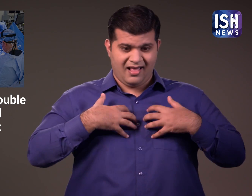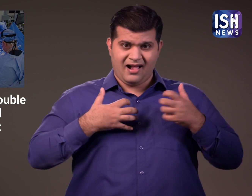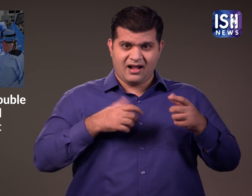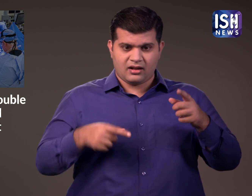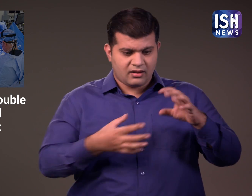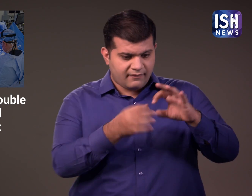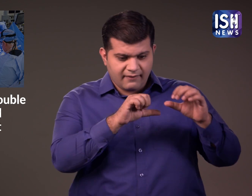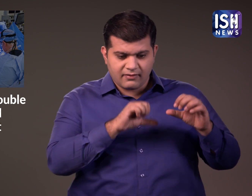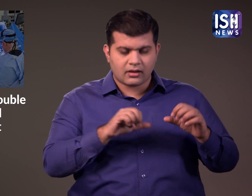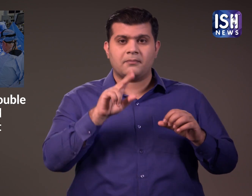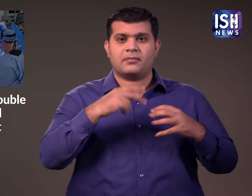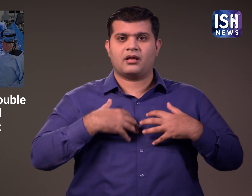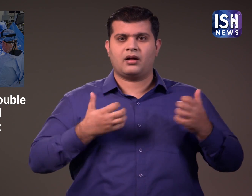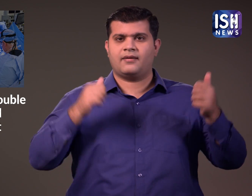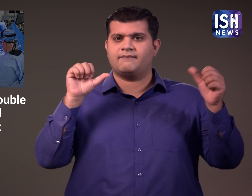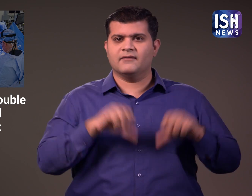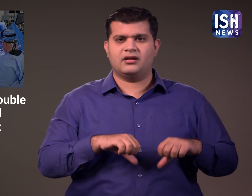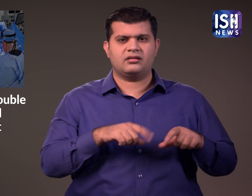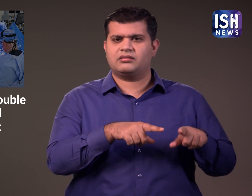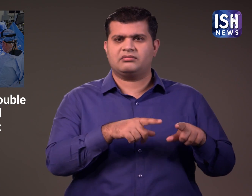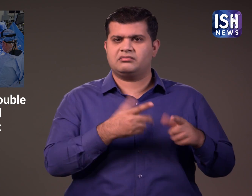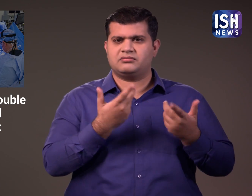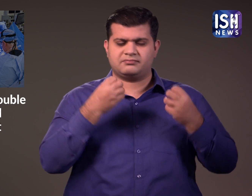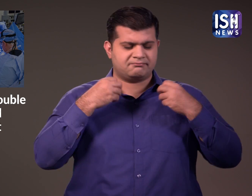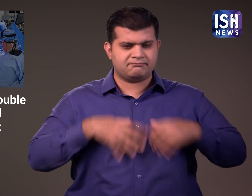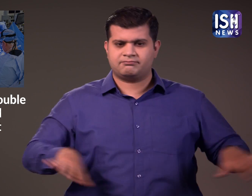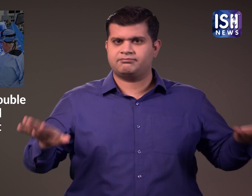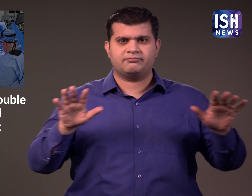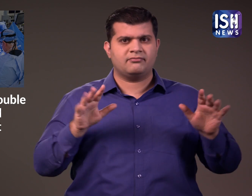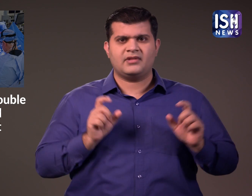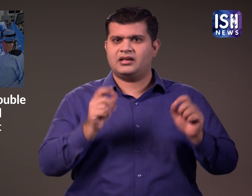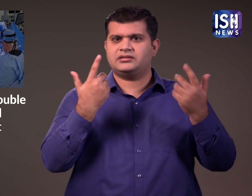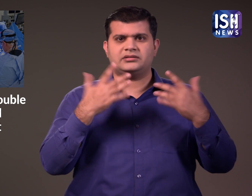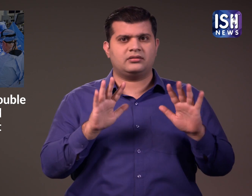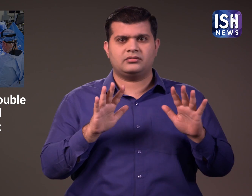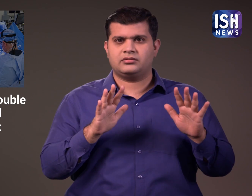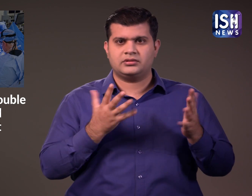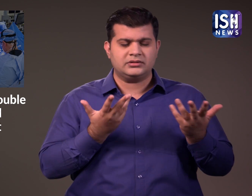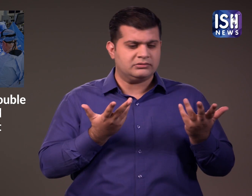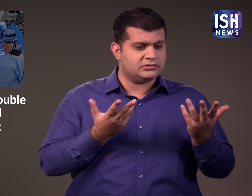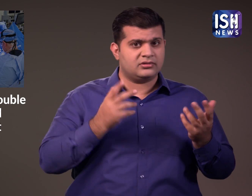At this time the lungs stop working.